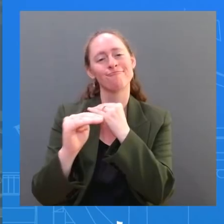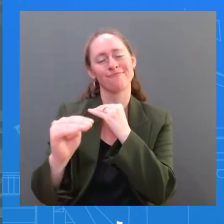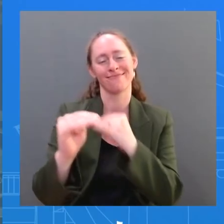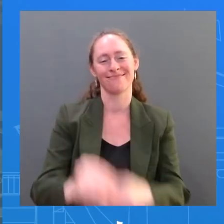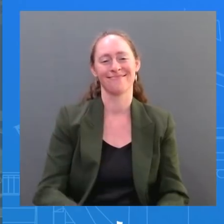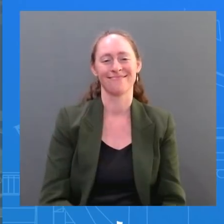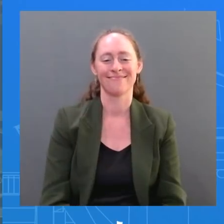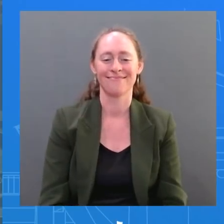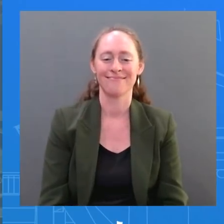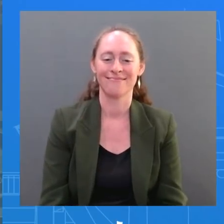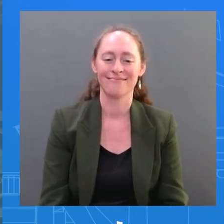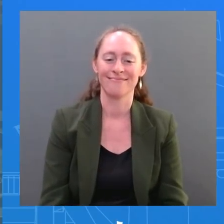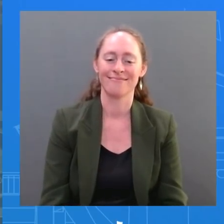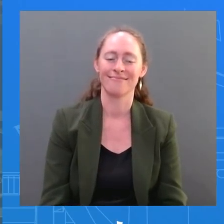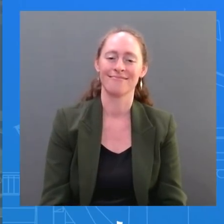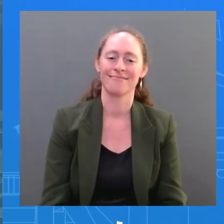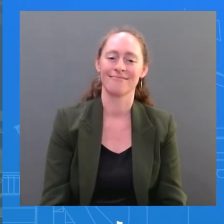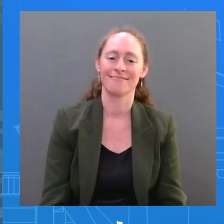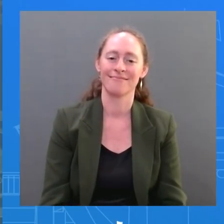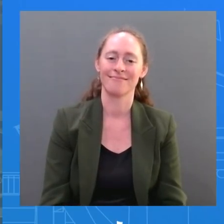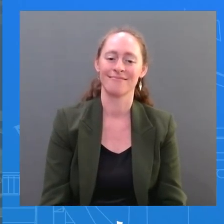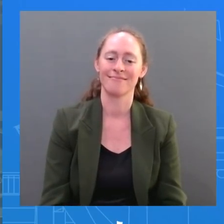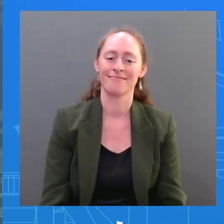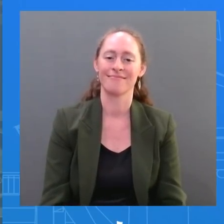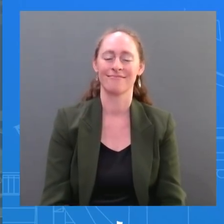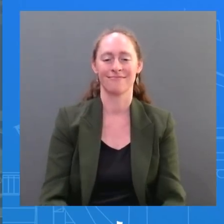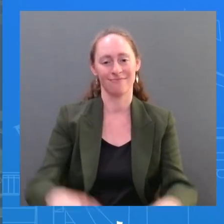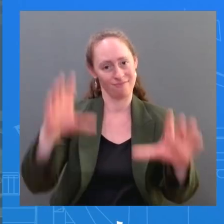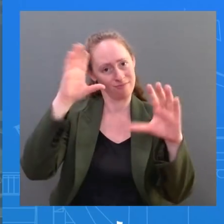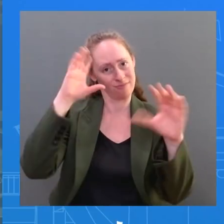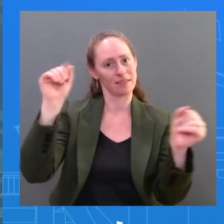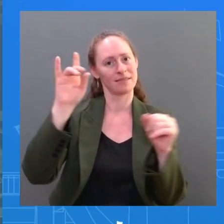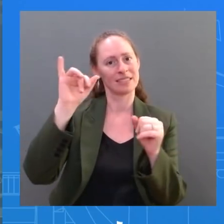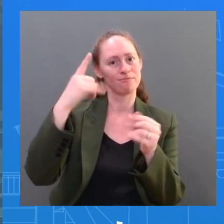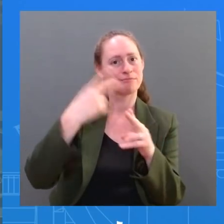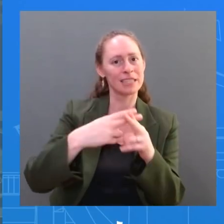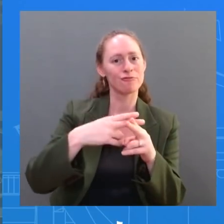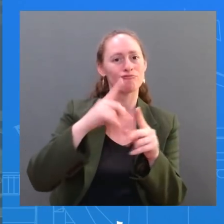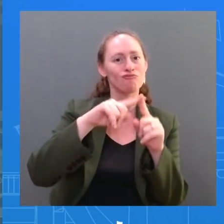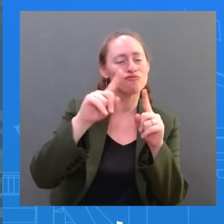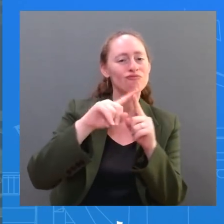He listed all of the -- all of the items that I just listed in -- at the top of his speech.